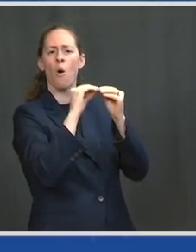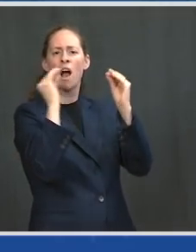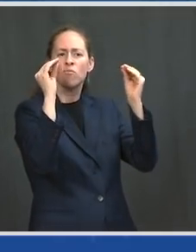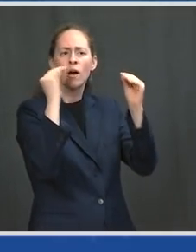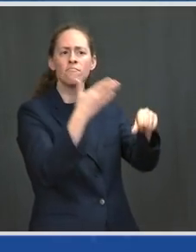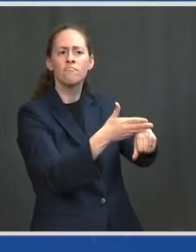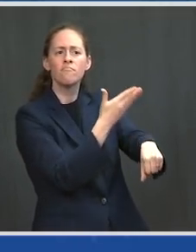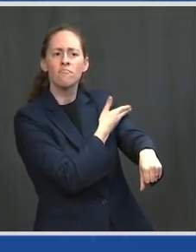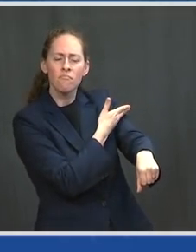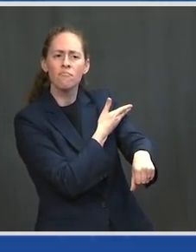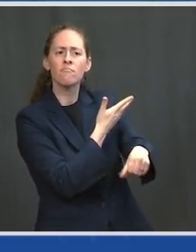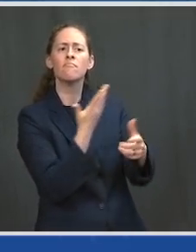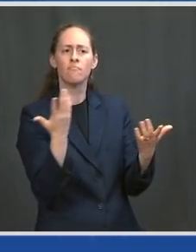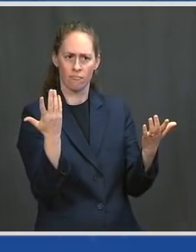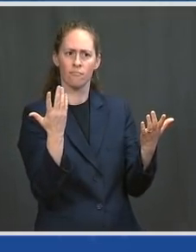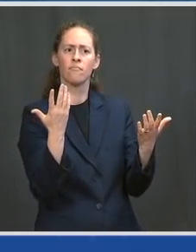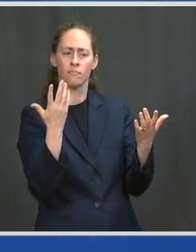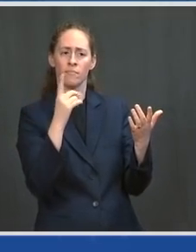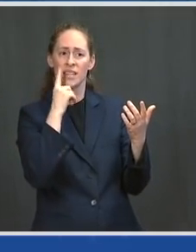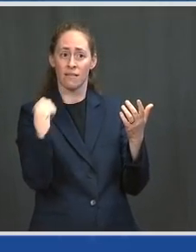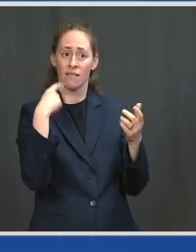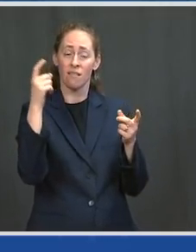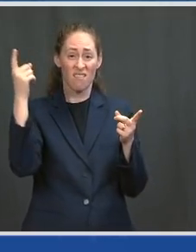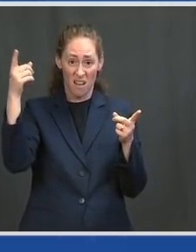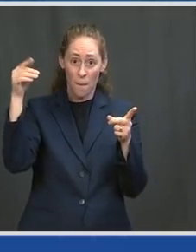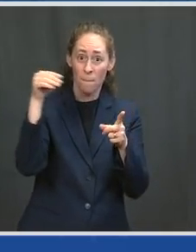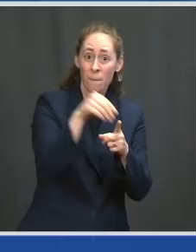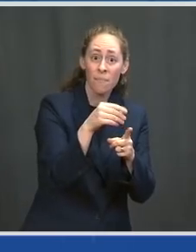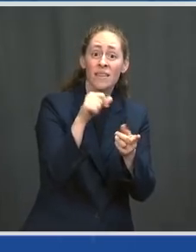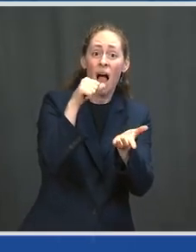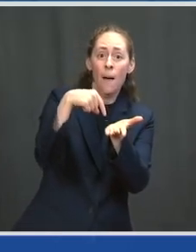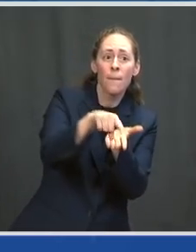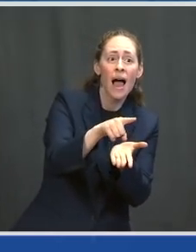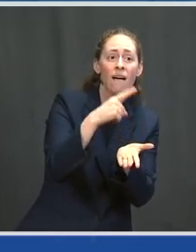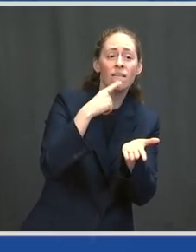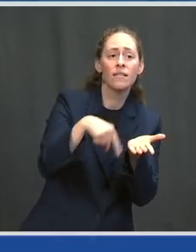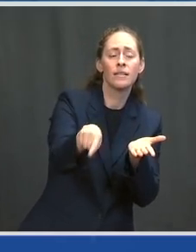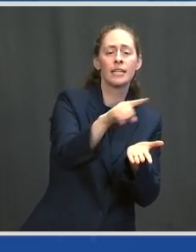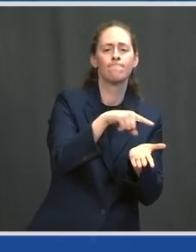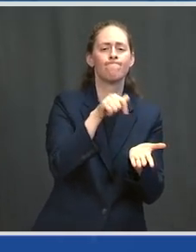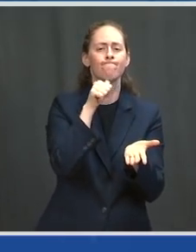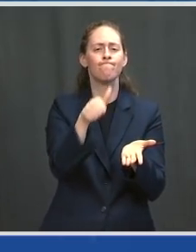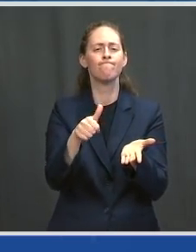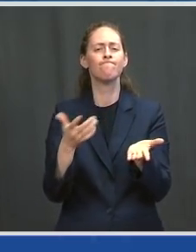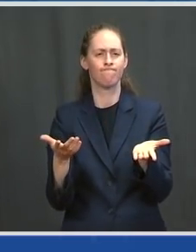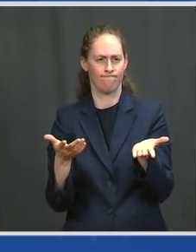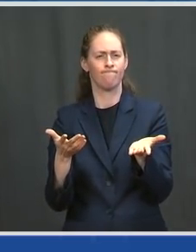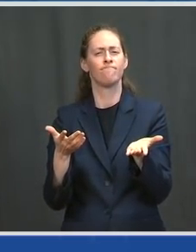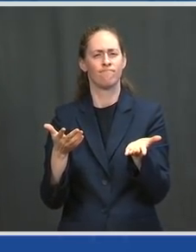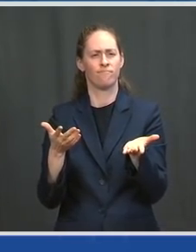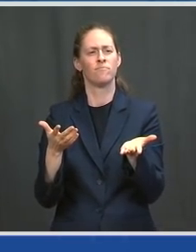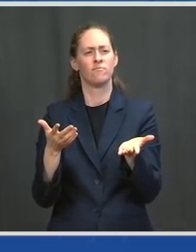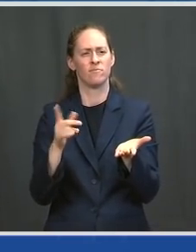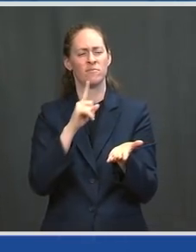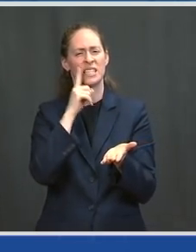And -- but it's important that we do this. And the cybersecurity piece is one, I think, you're going to see